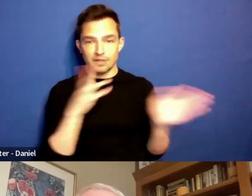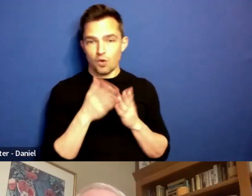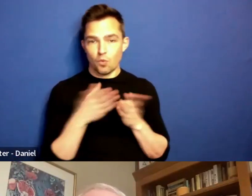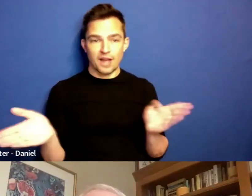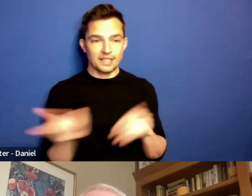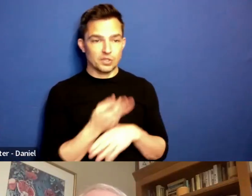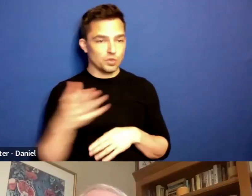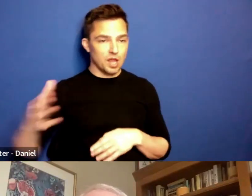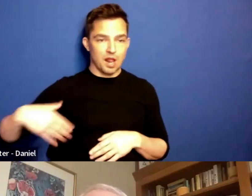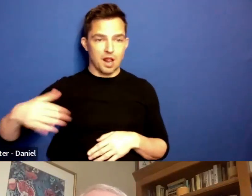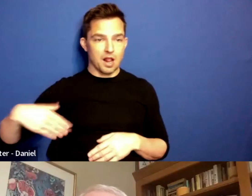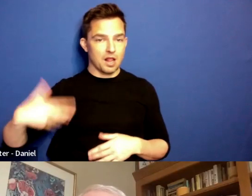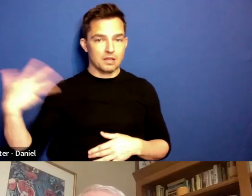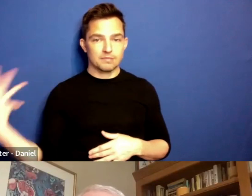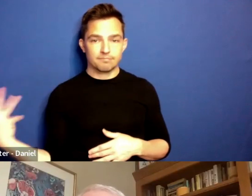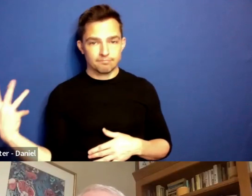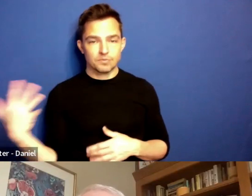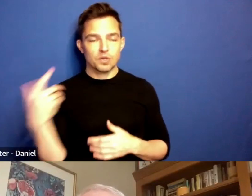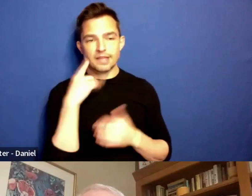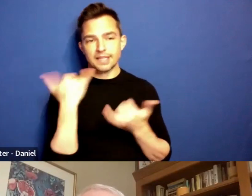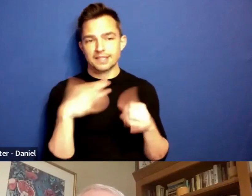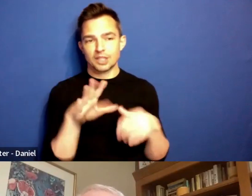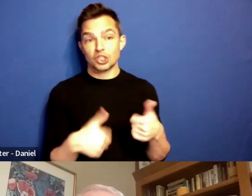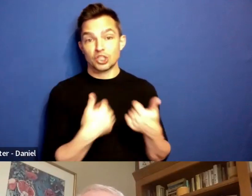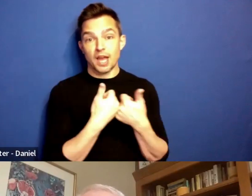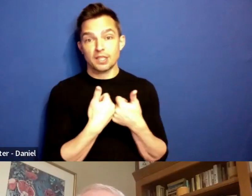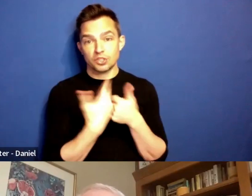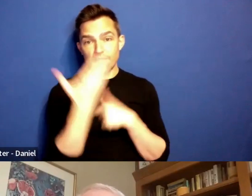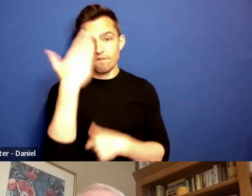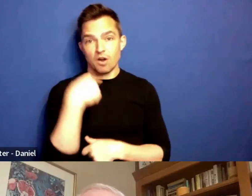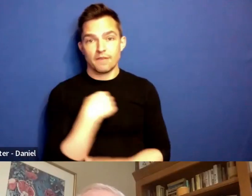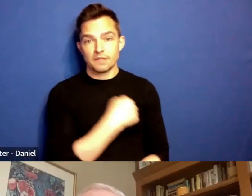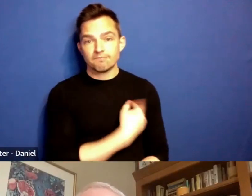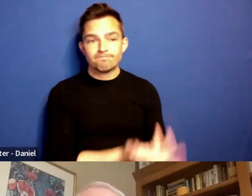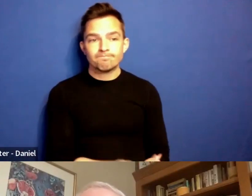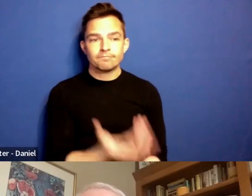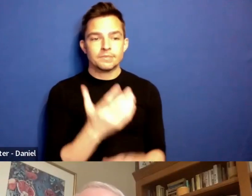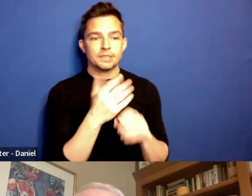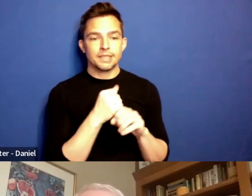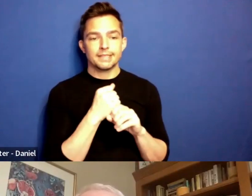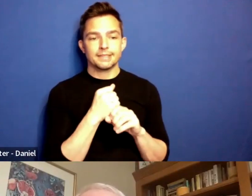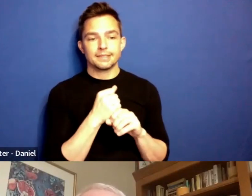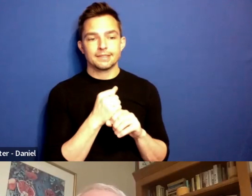So I think it's still a challenge before us to get that front. Get awareness of that